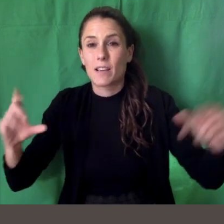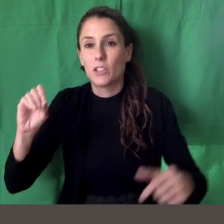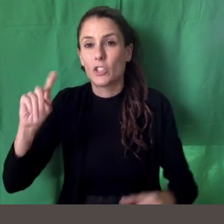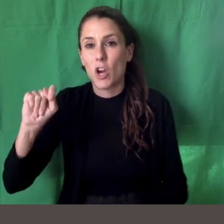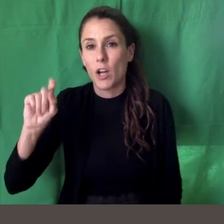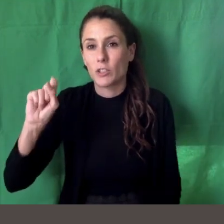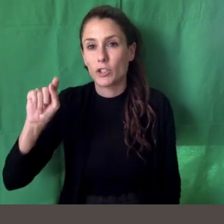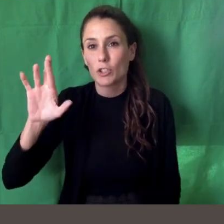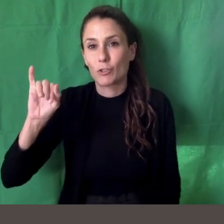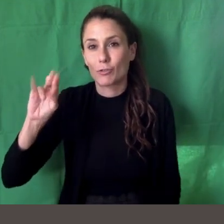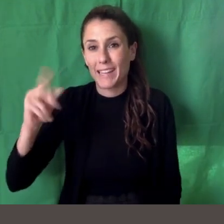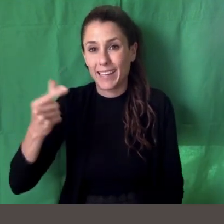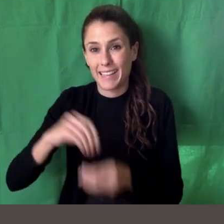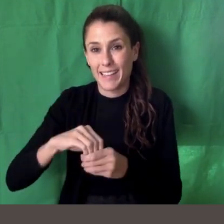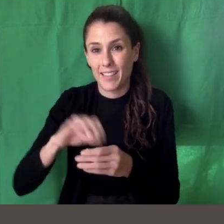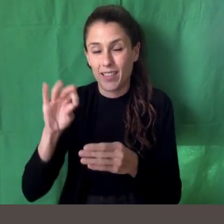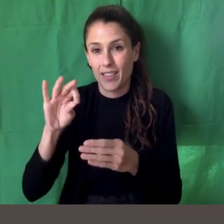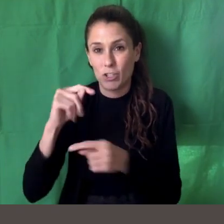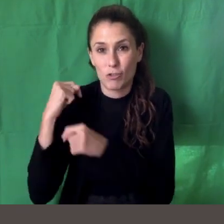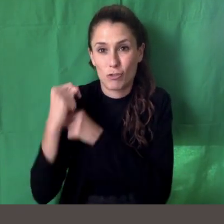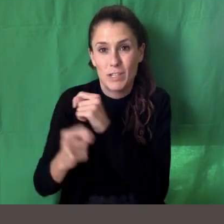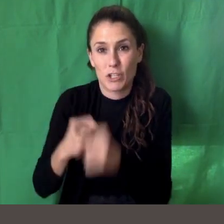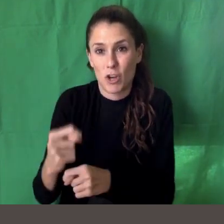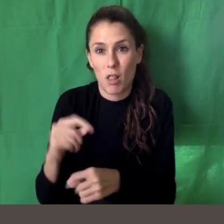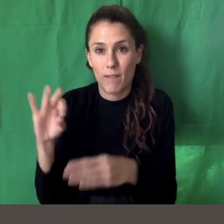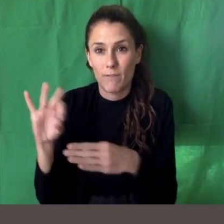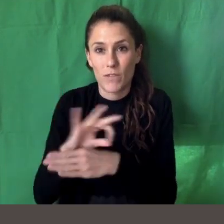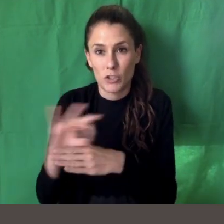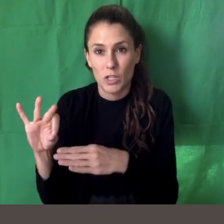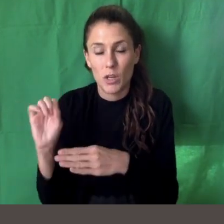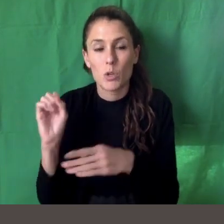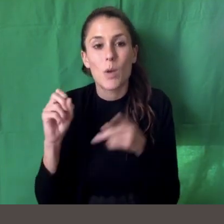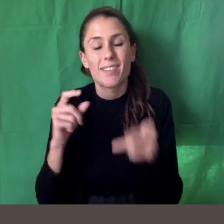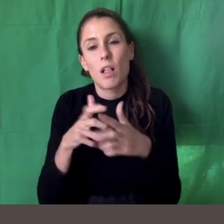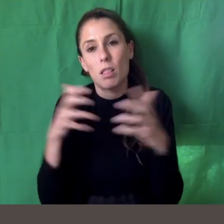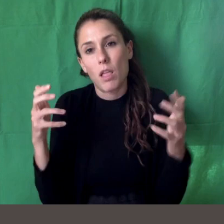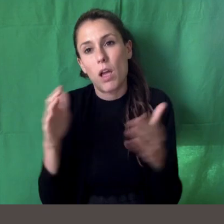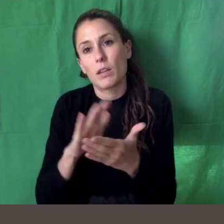in the traditional function so this is a lot nicer.